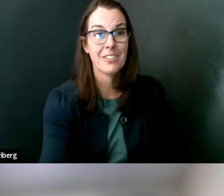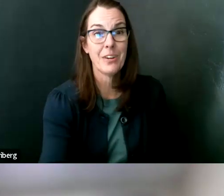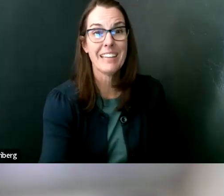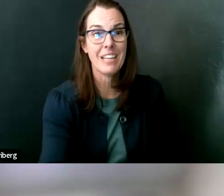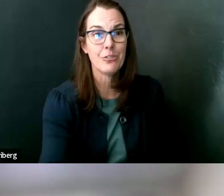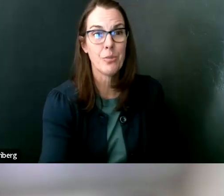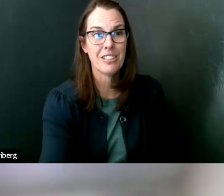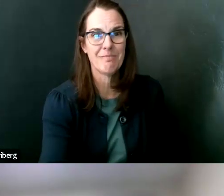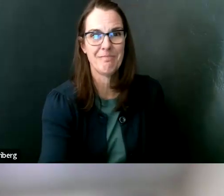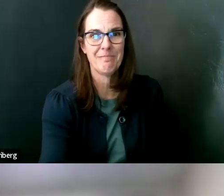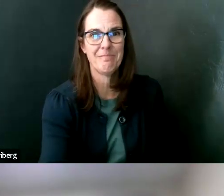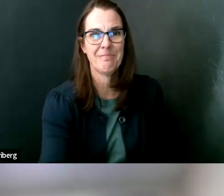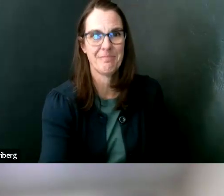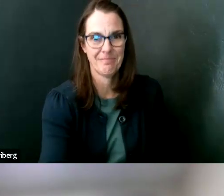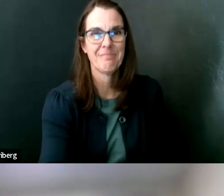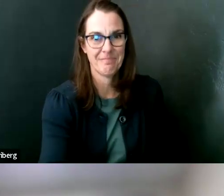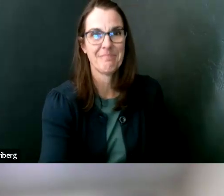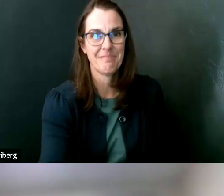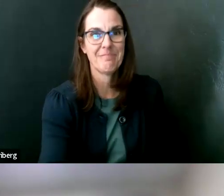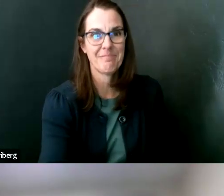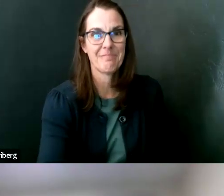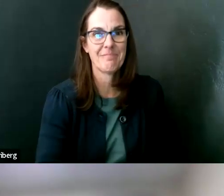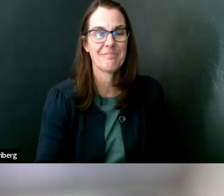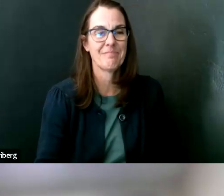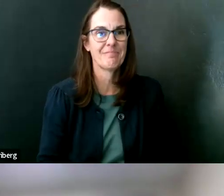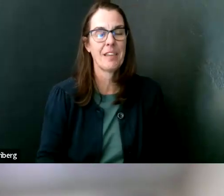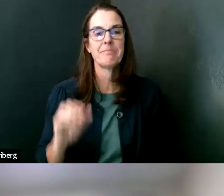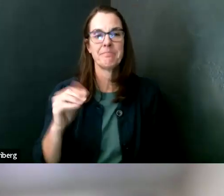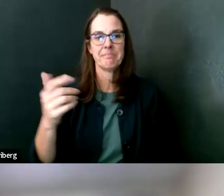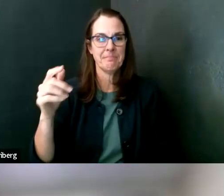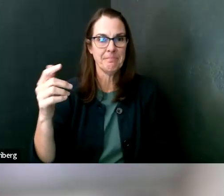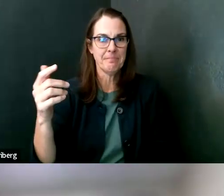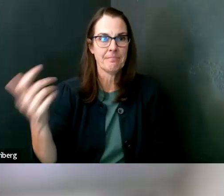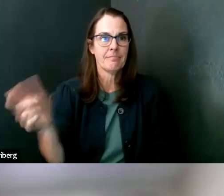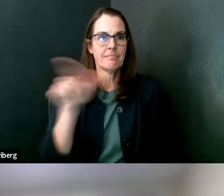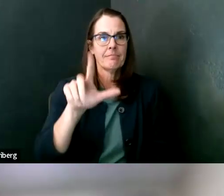Okay, great. Thank you so much. Absolutely. But um Mr. Layman, you have your hand raised and you have